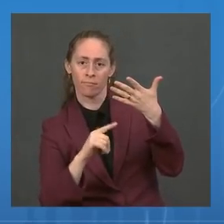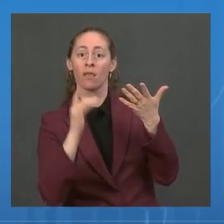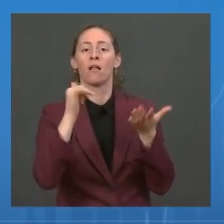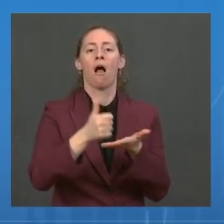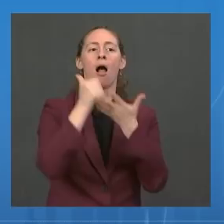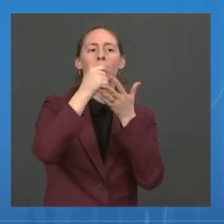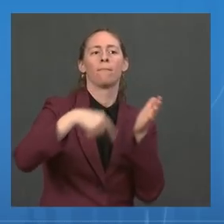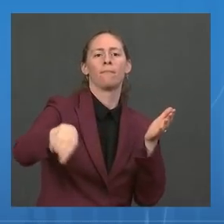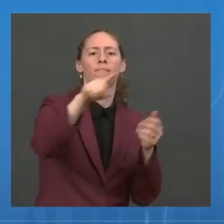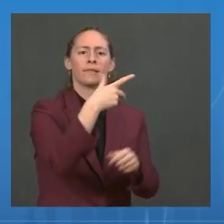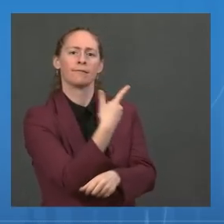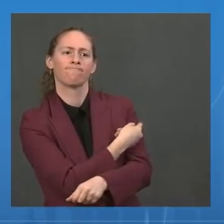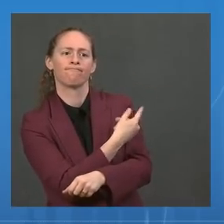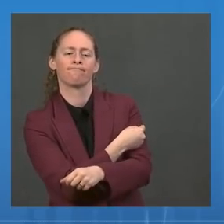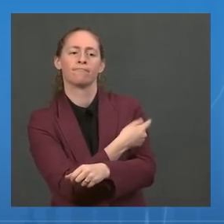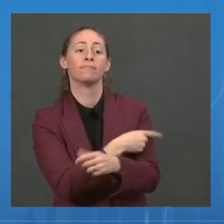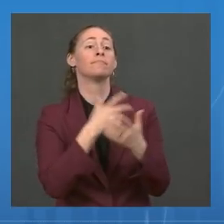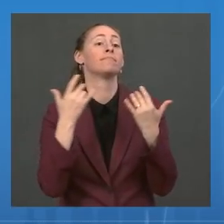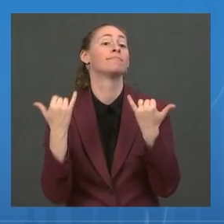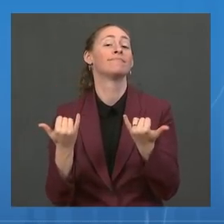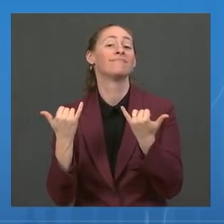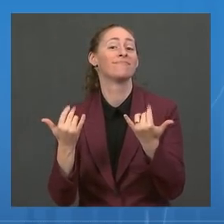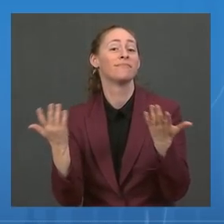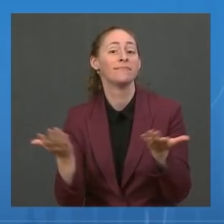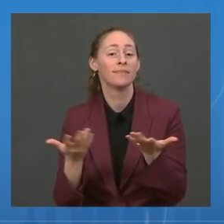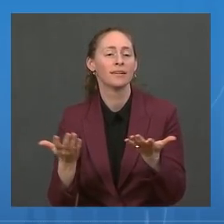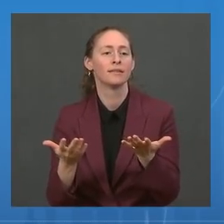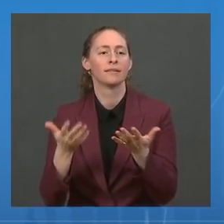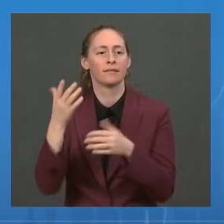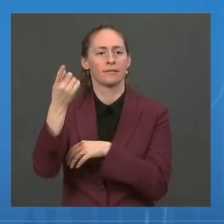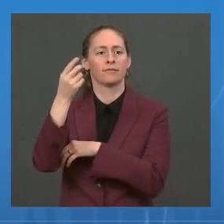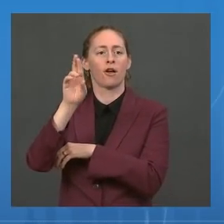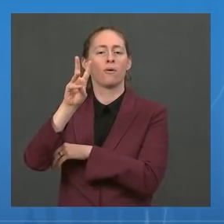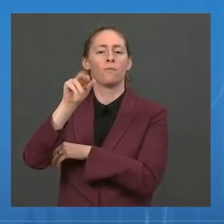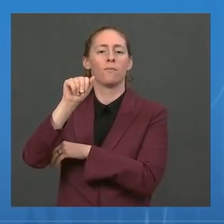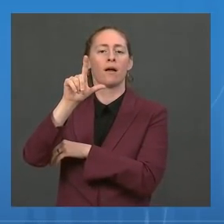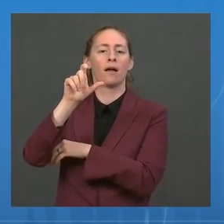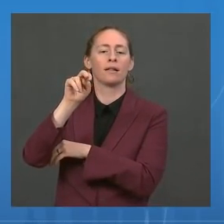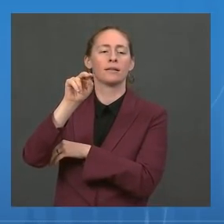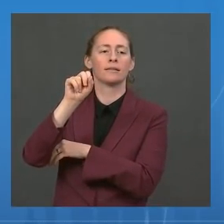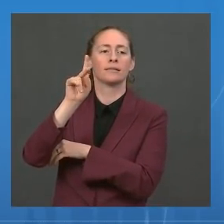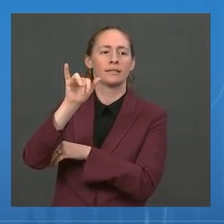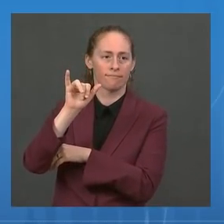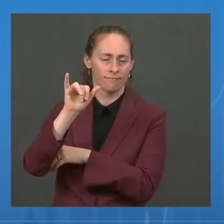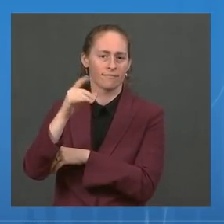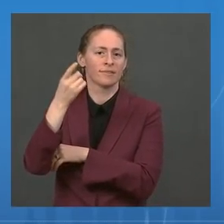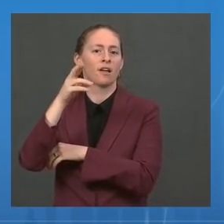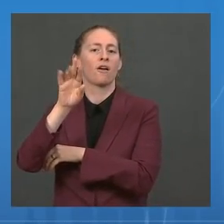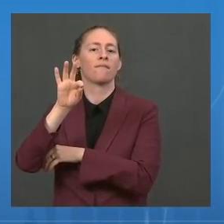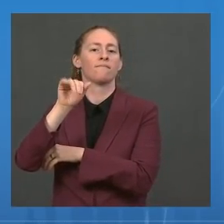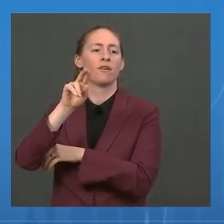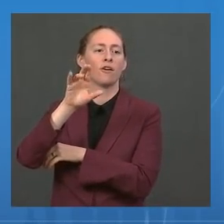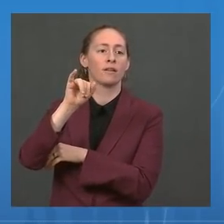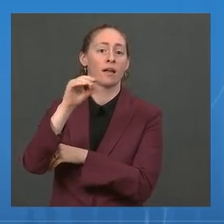Today, Drs. Walensky, Fauci, and Murthy will give you an update on these efforts, focusing on three key topics: